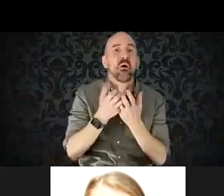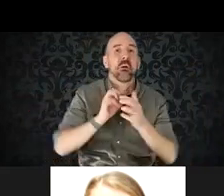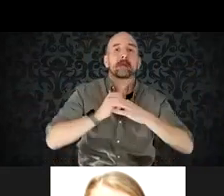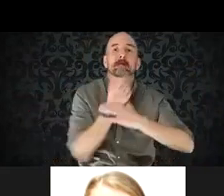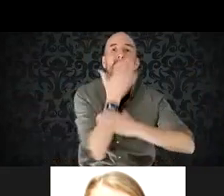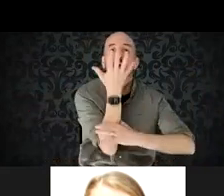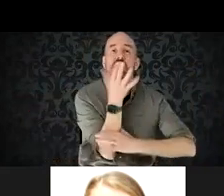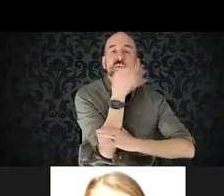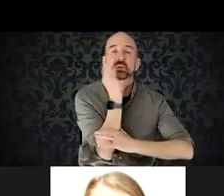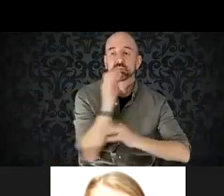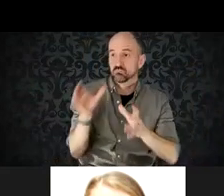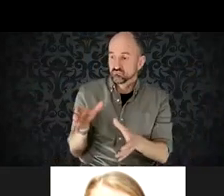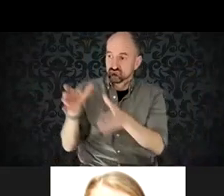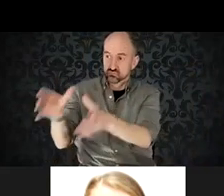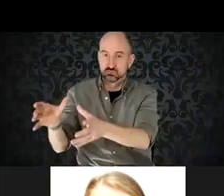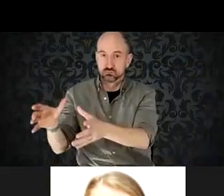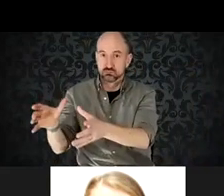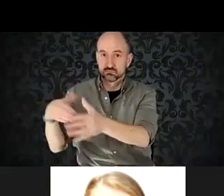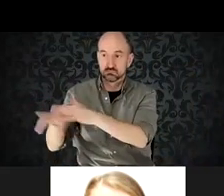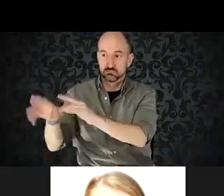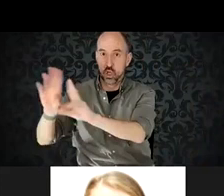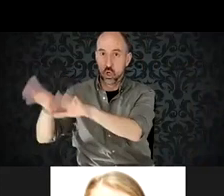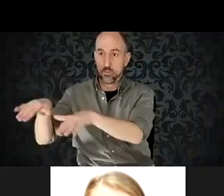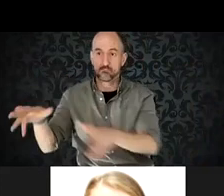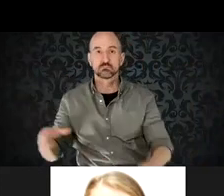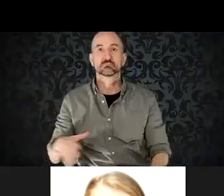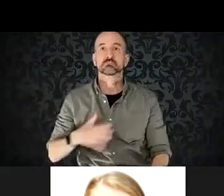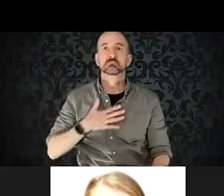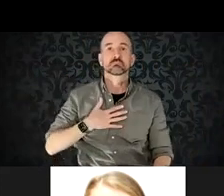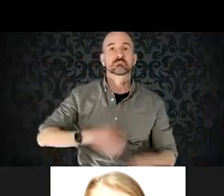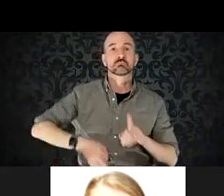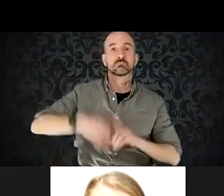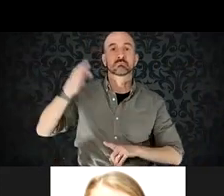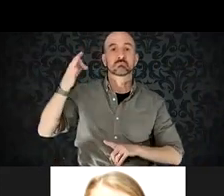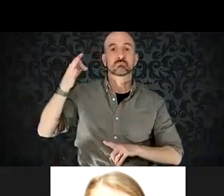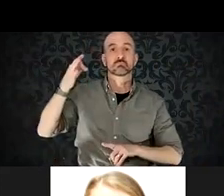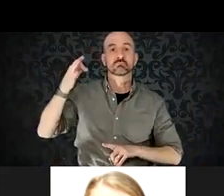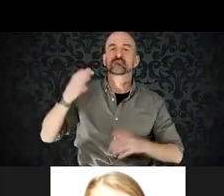58% drop in depression and for poor .4 4.4 decrease in anger and hostility just by